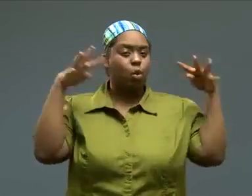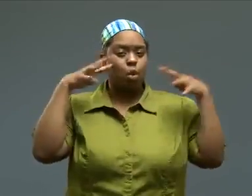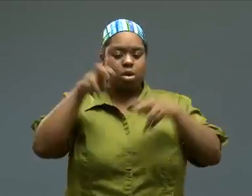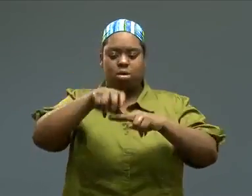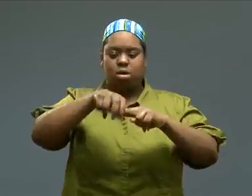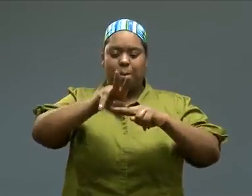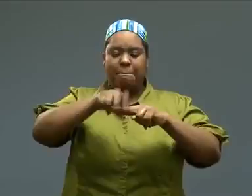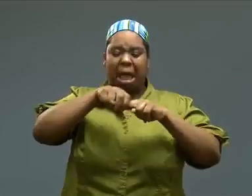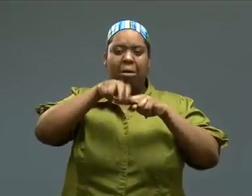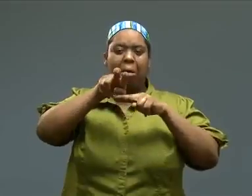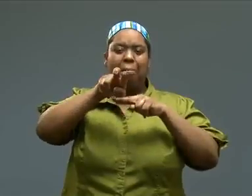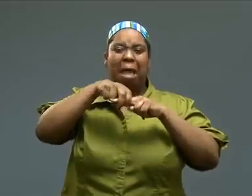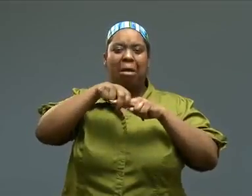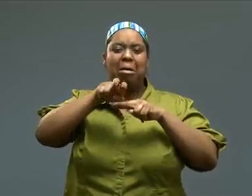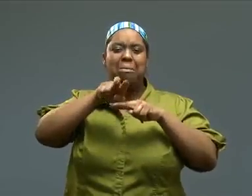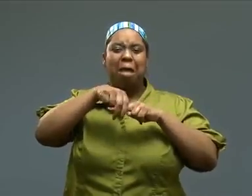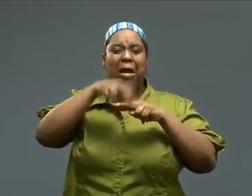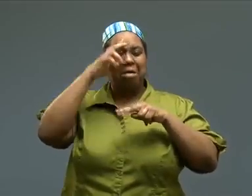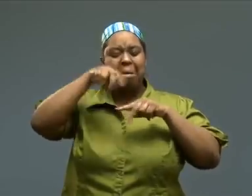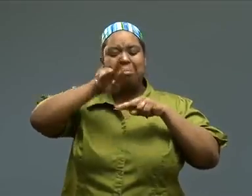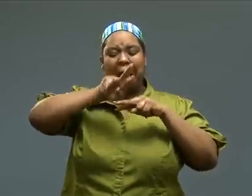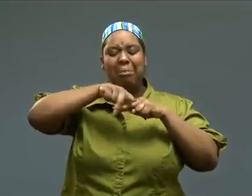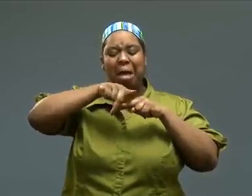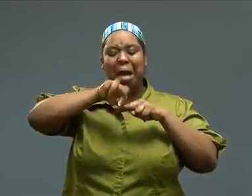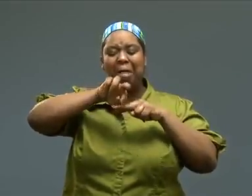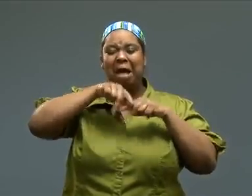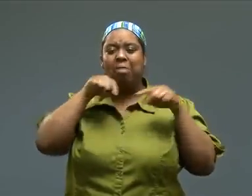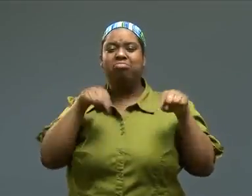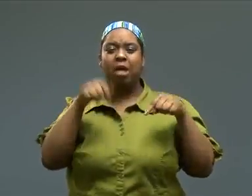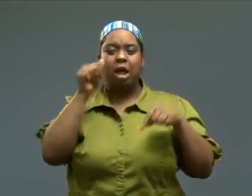and banging them on the pew.